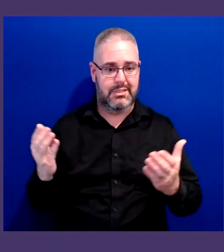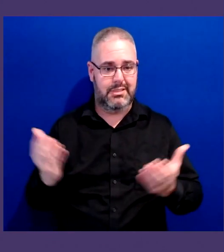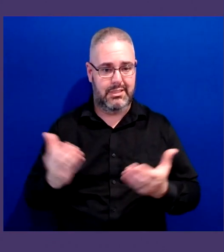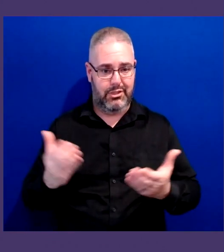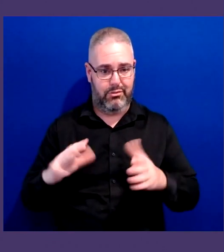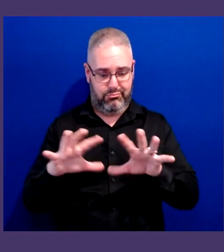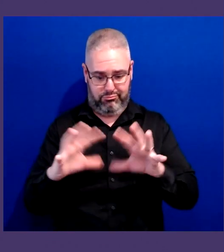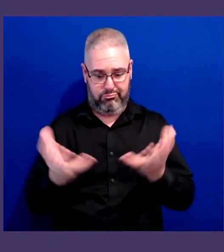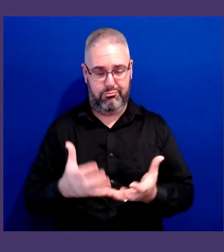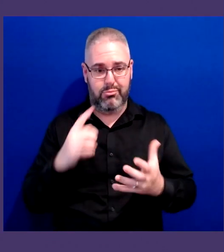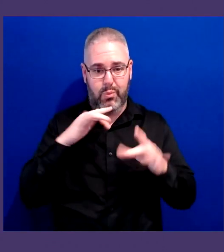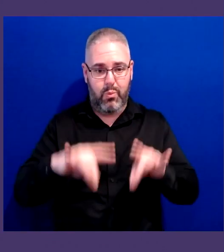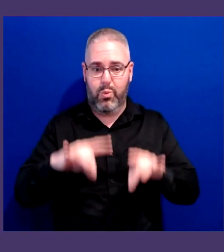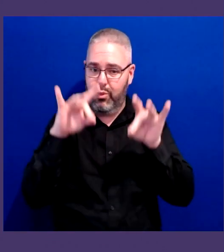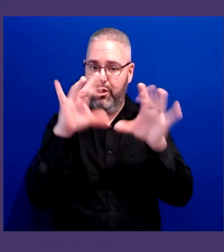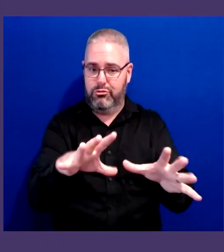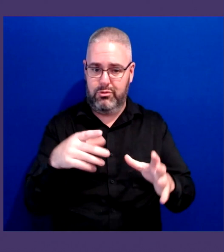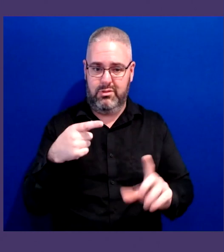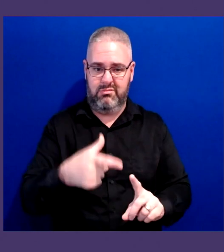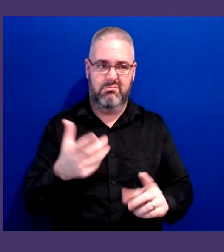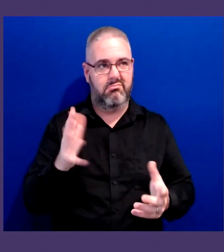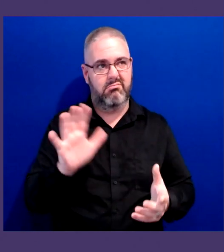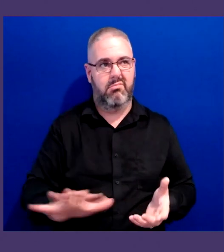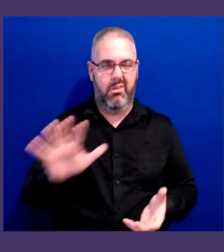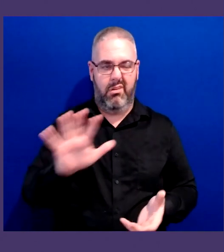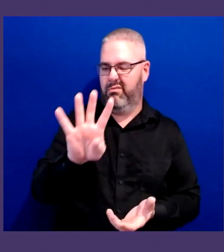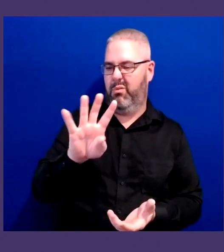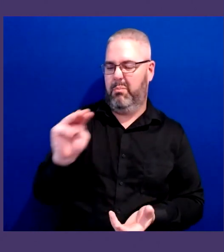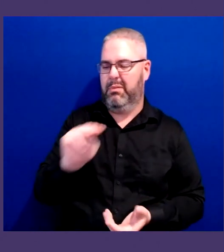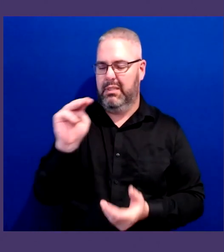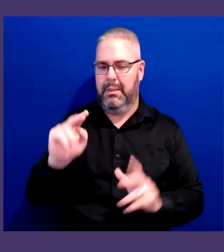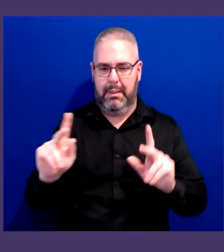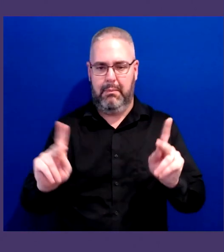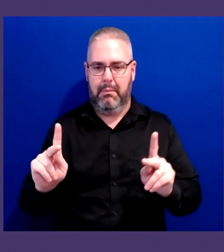which is roughly about four million people, the billions of us globally,